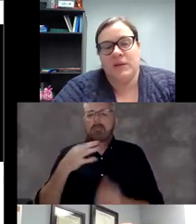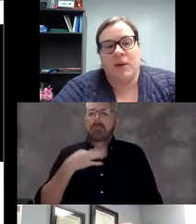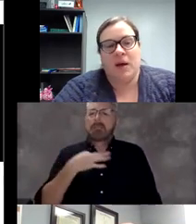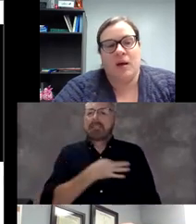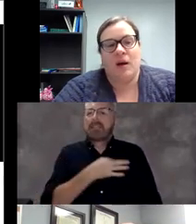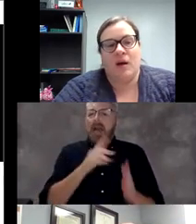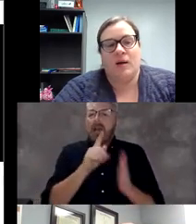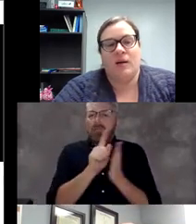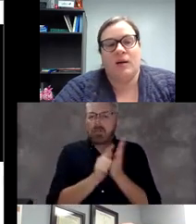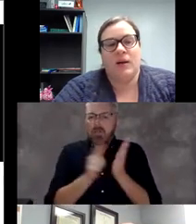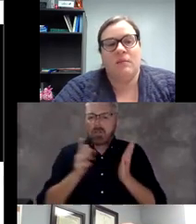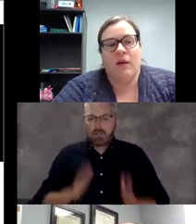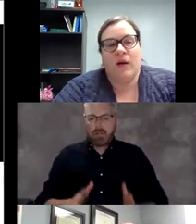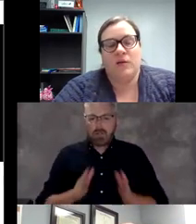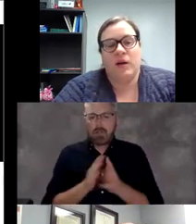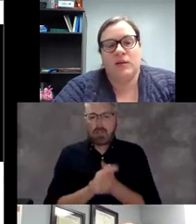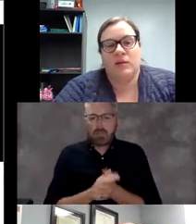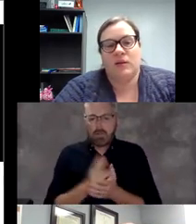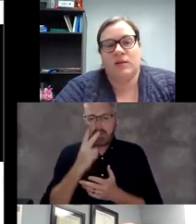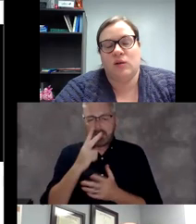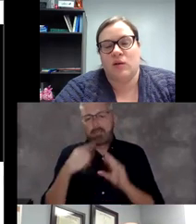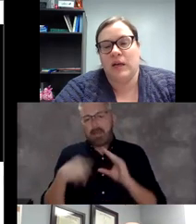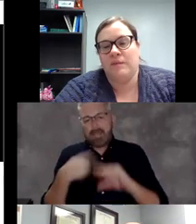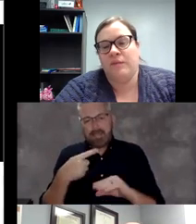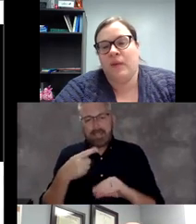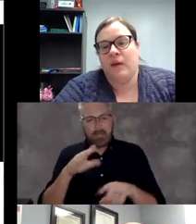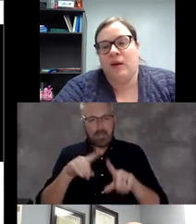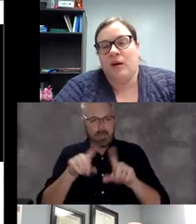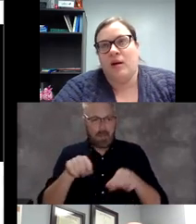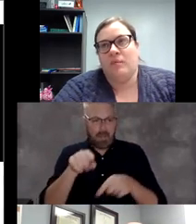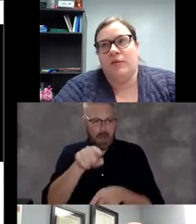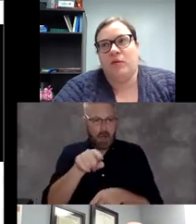YOU SEE MY ADDRESS ON THE SCREEN IS.